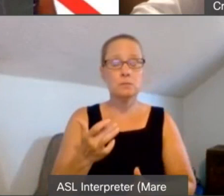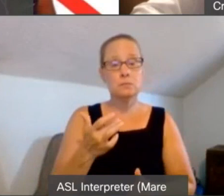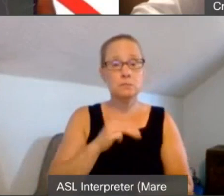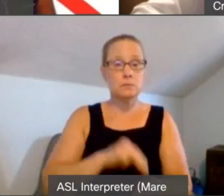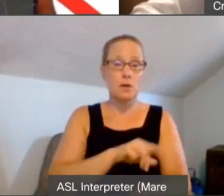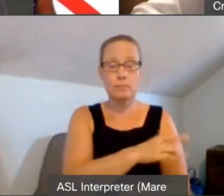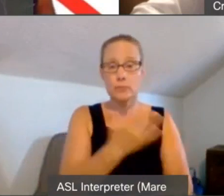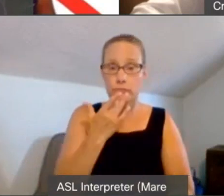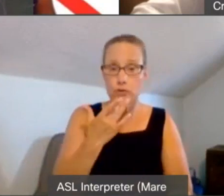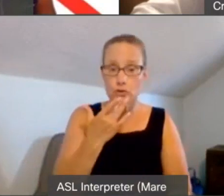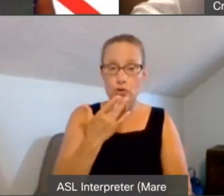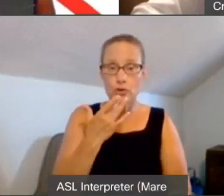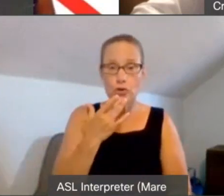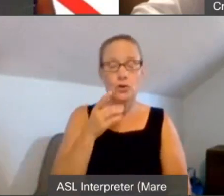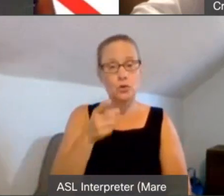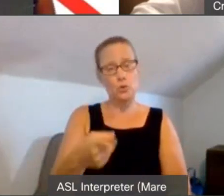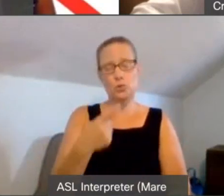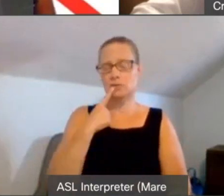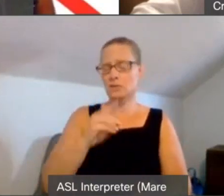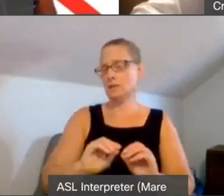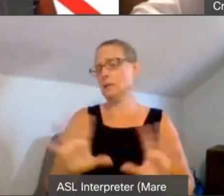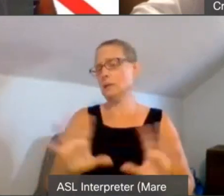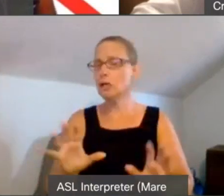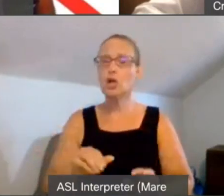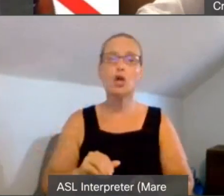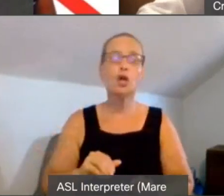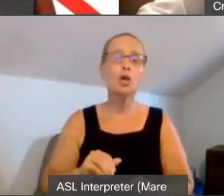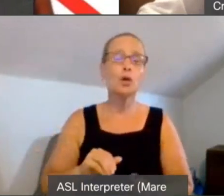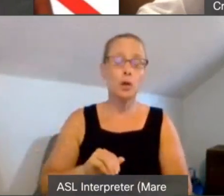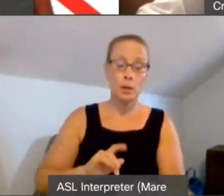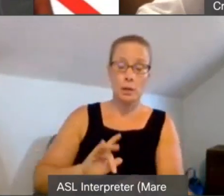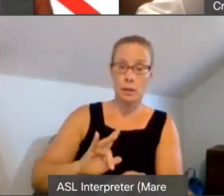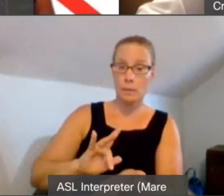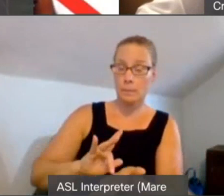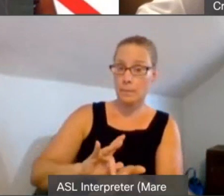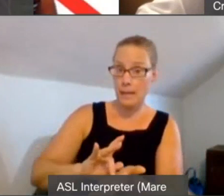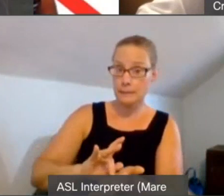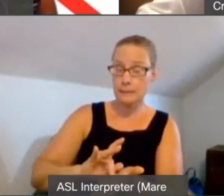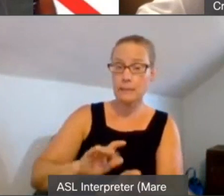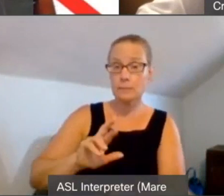stated very clearly that the selection of meds, dose, duration really is a medical issue,